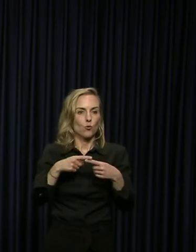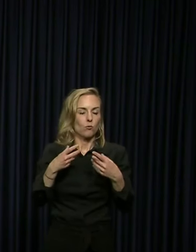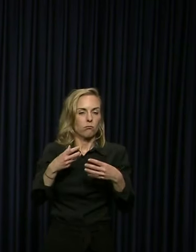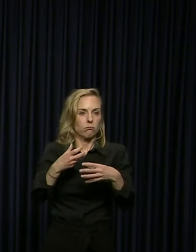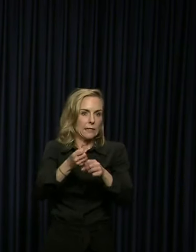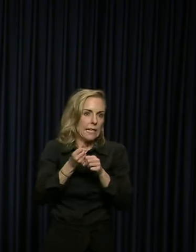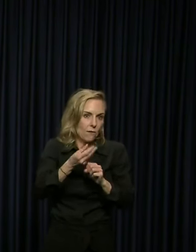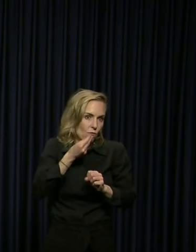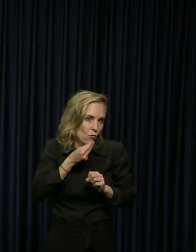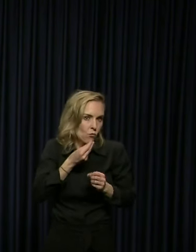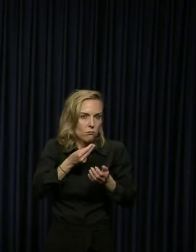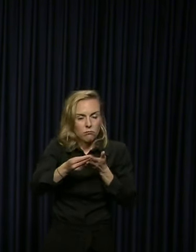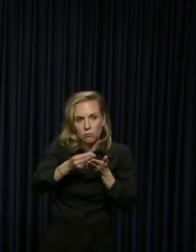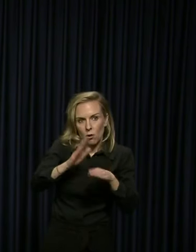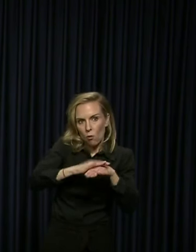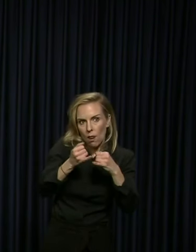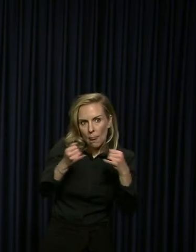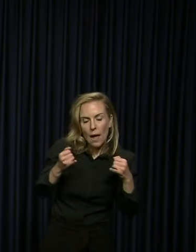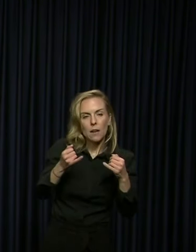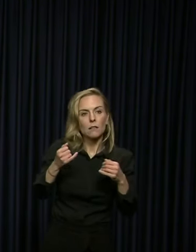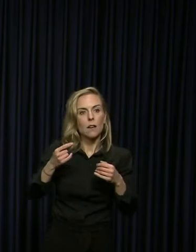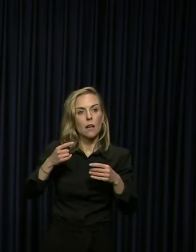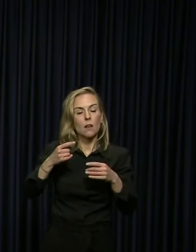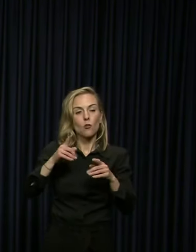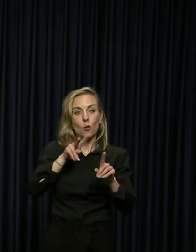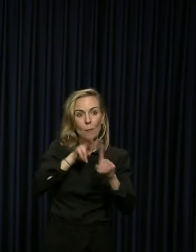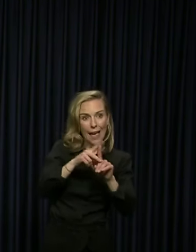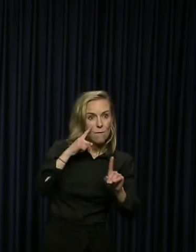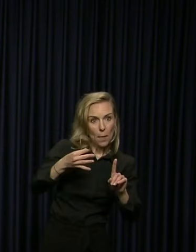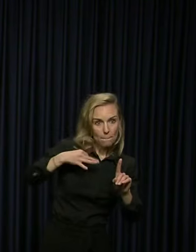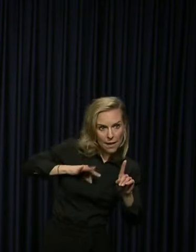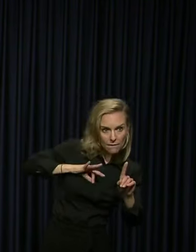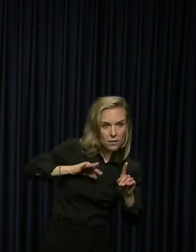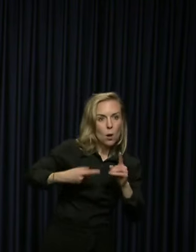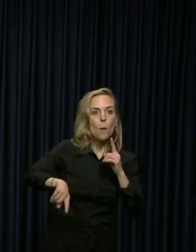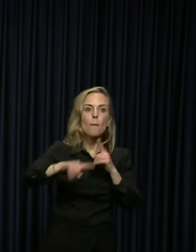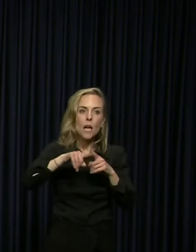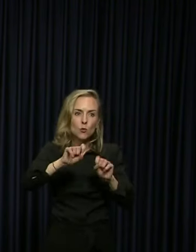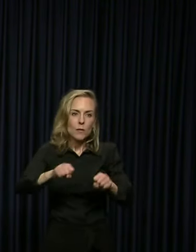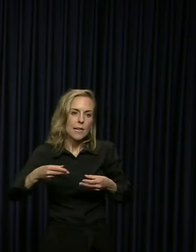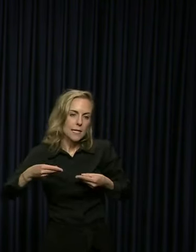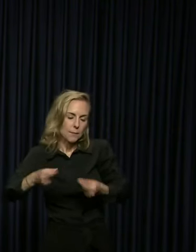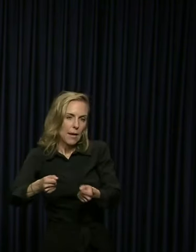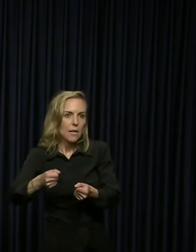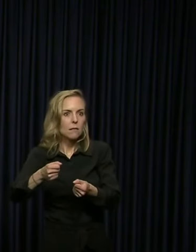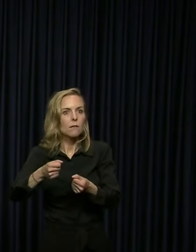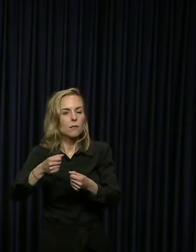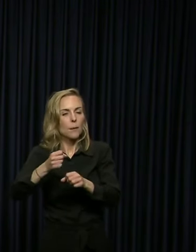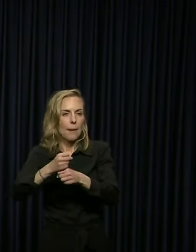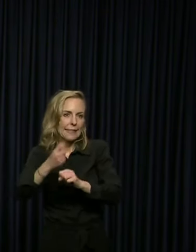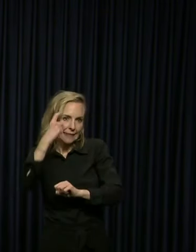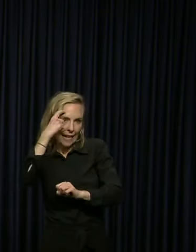SAYS HE'S GOING TO CONTINUE TO DEFY THE STATE BAN ON MASS